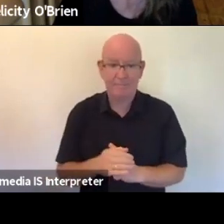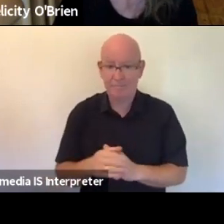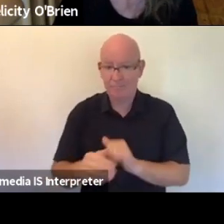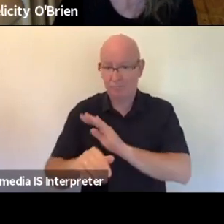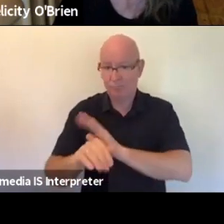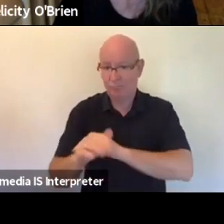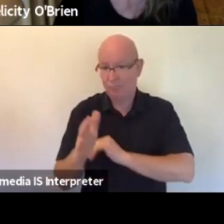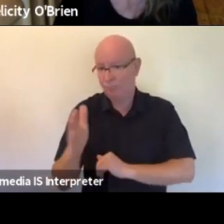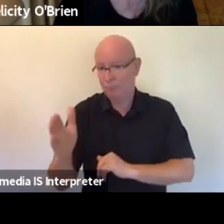in the following days.